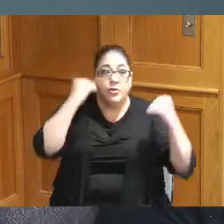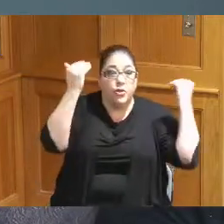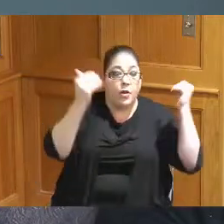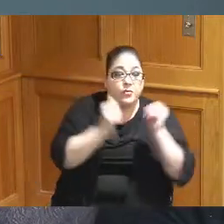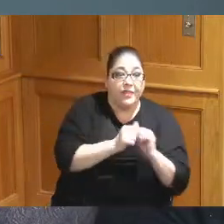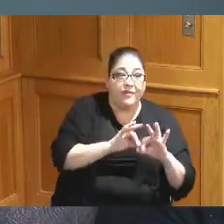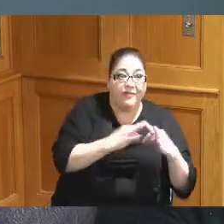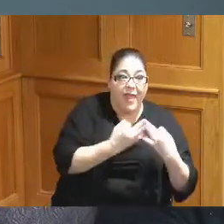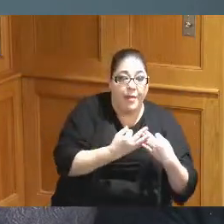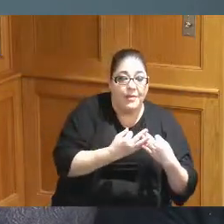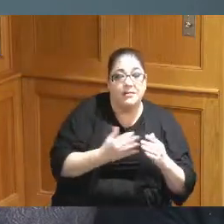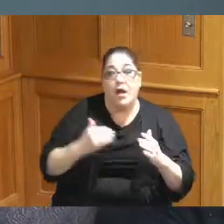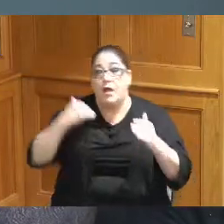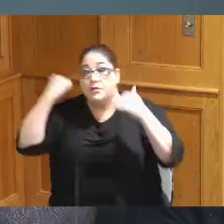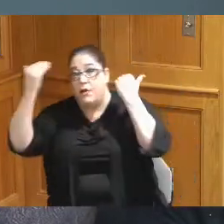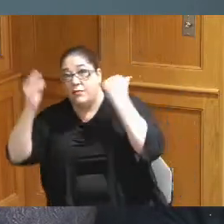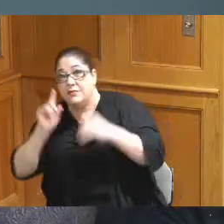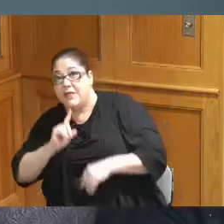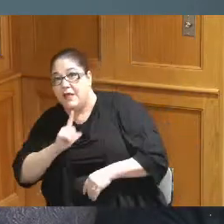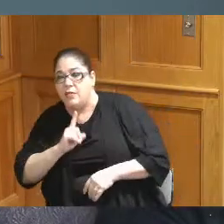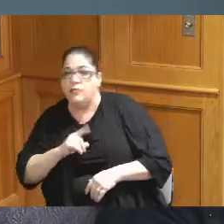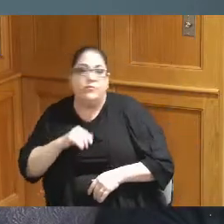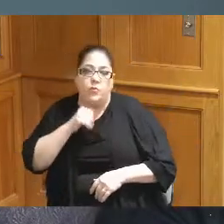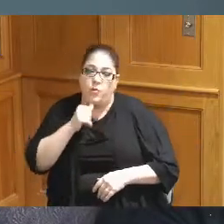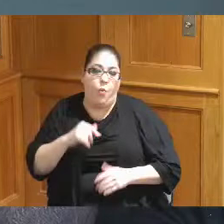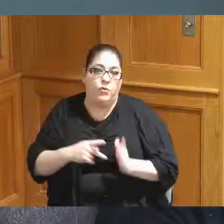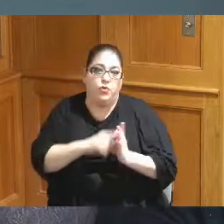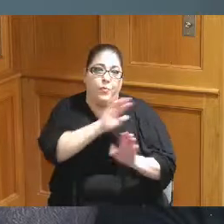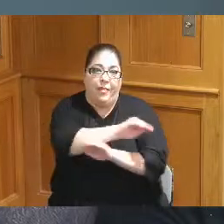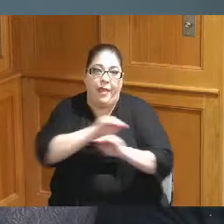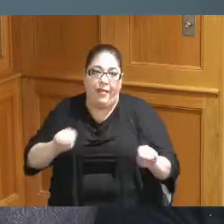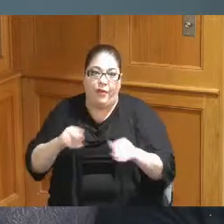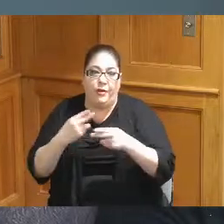because I'm looking at the children and are you saying so maybe you can clarify for me